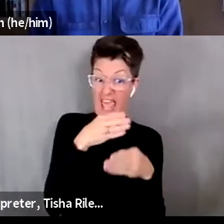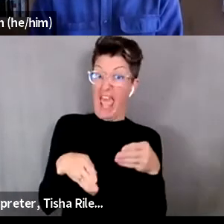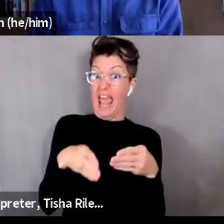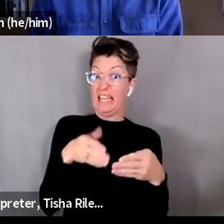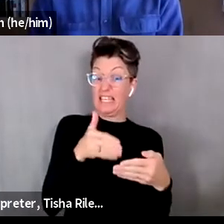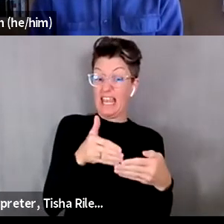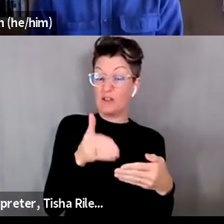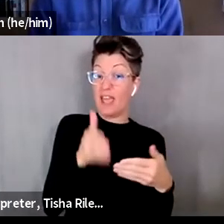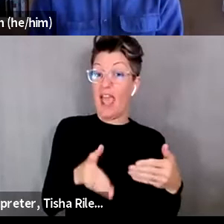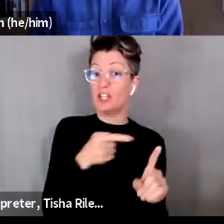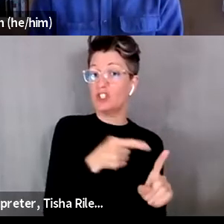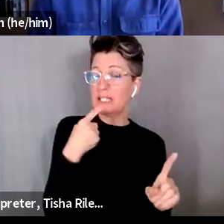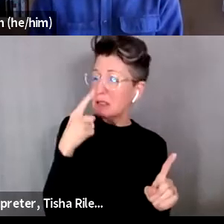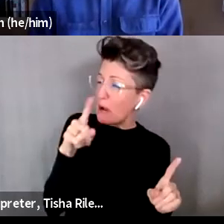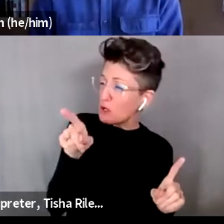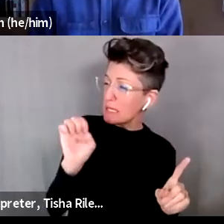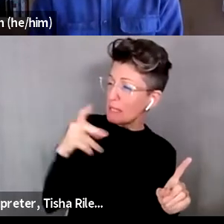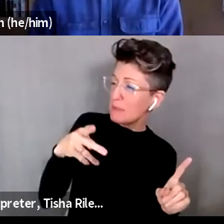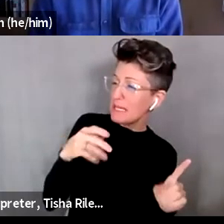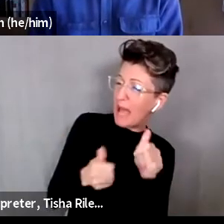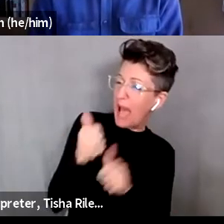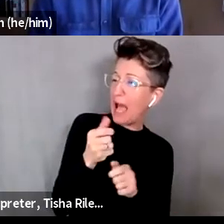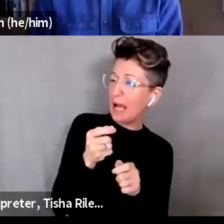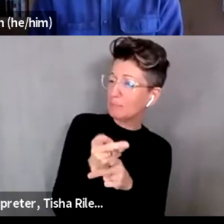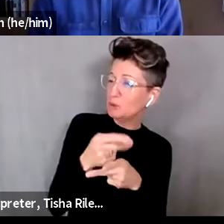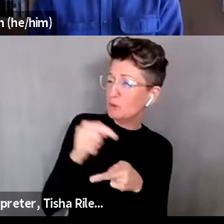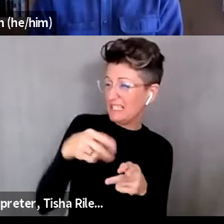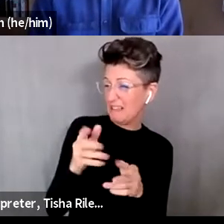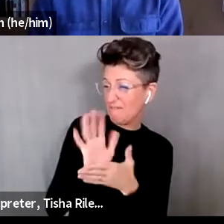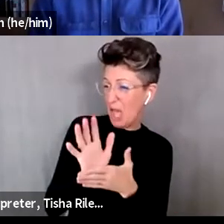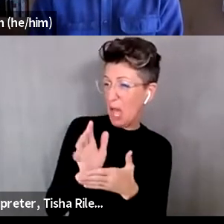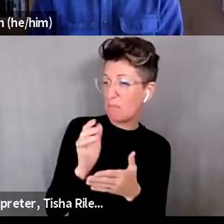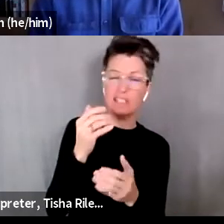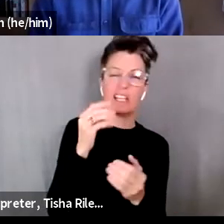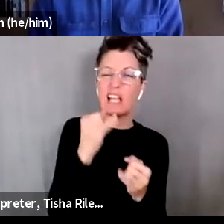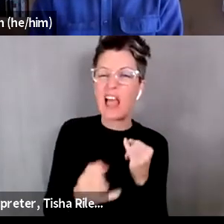probably within the last six months of her life. And, and I said, I would, and, and I took